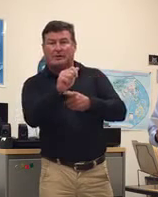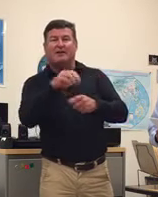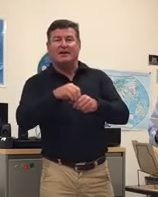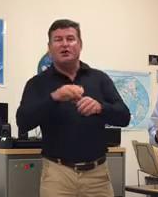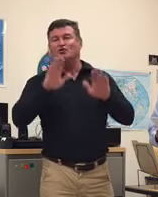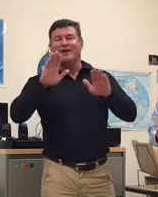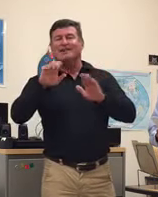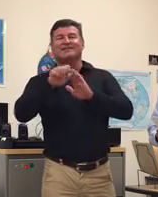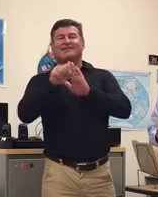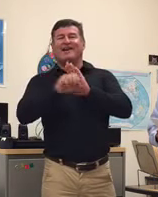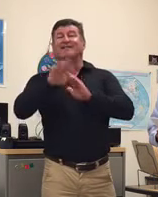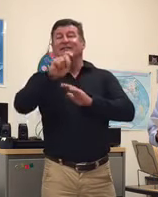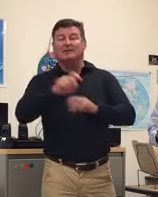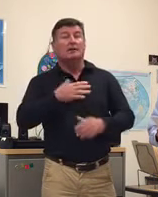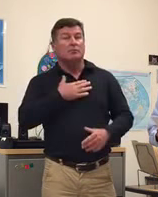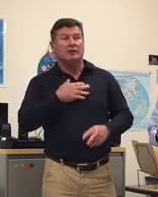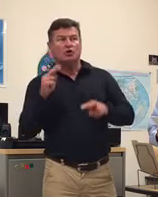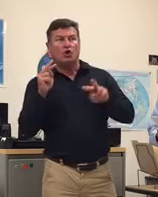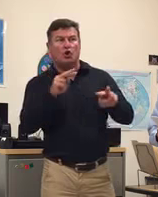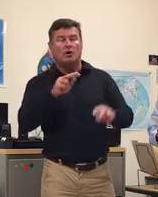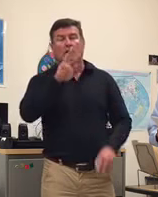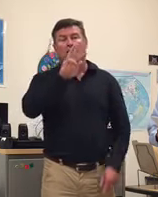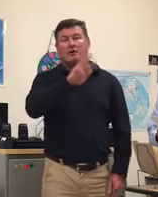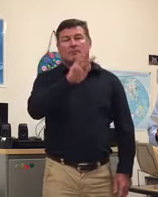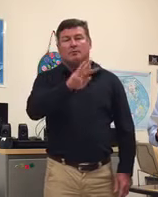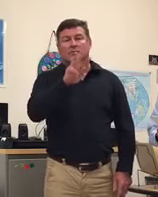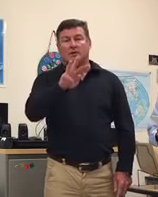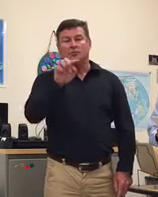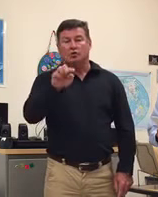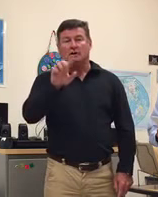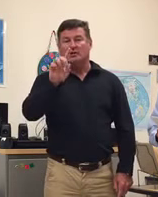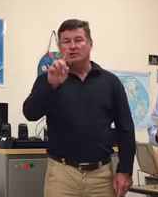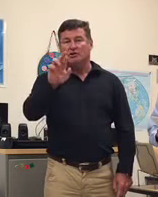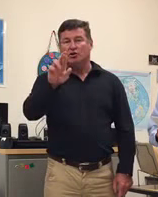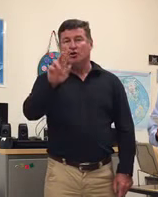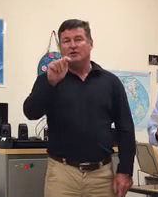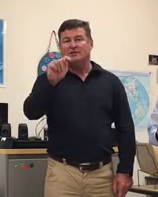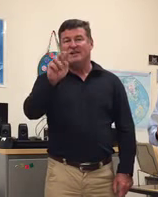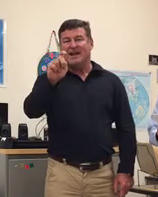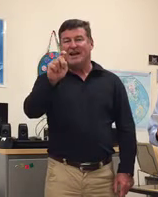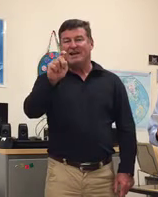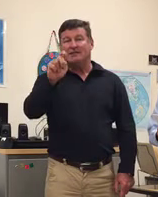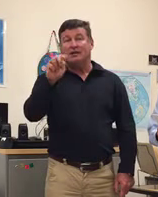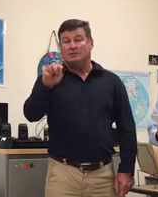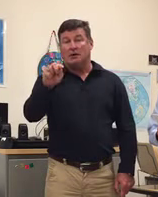in our great state. So please take a moment to visit our website, www.drtx.org/survey